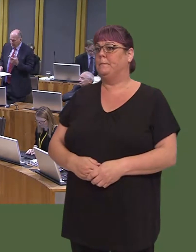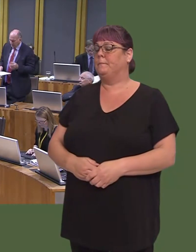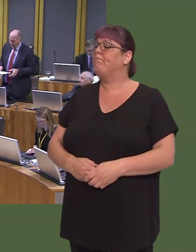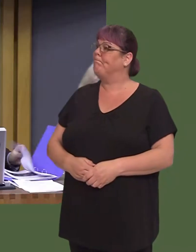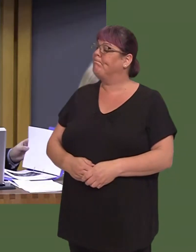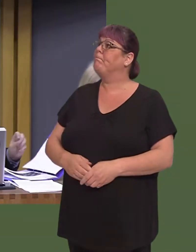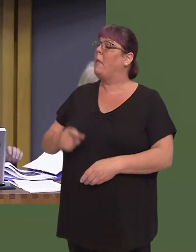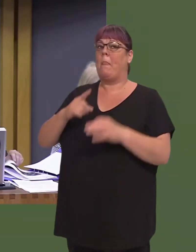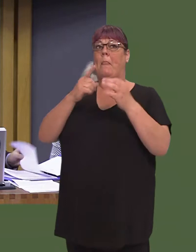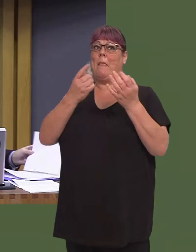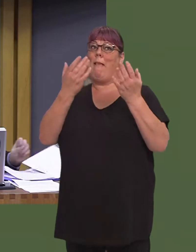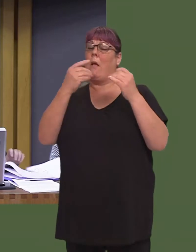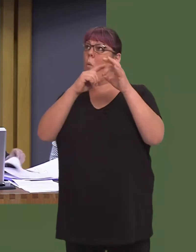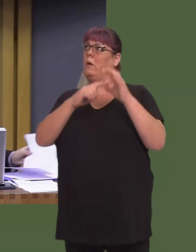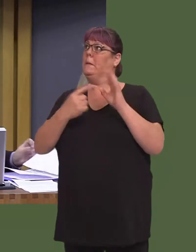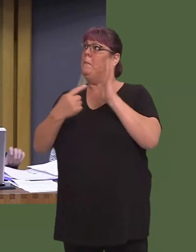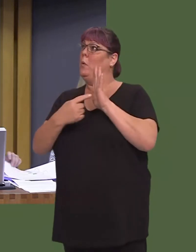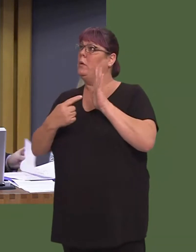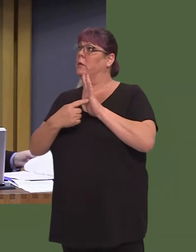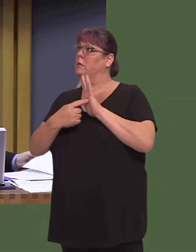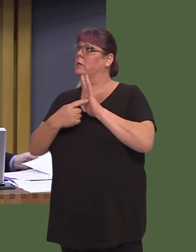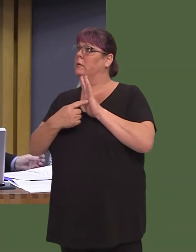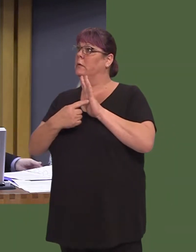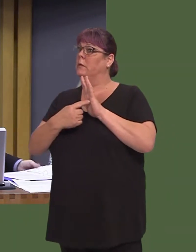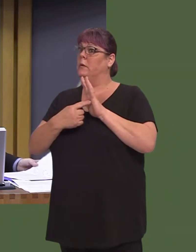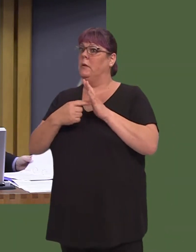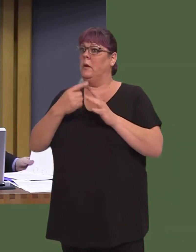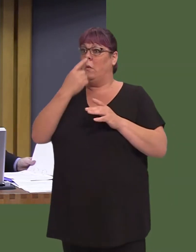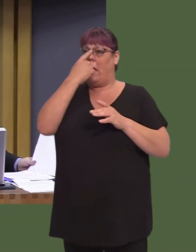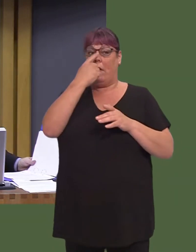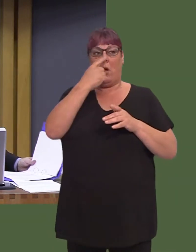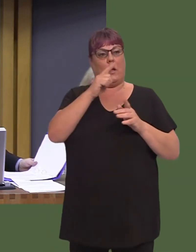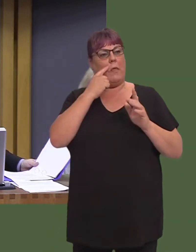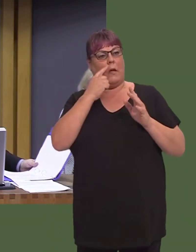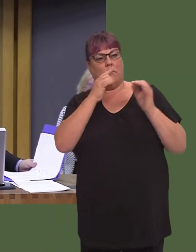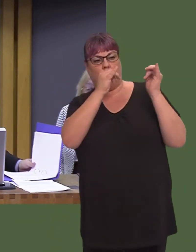and she emphasised her pride in social housing, and I think we should all share that pride.